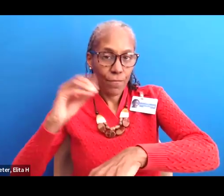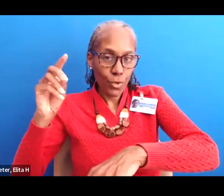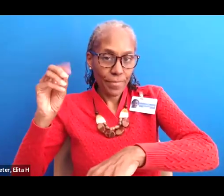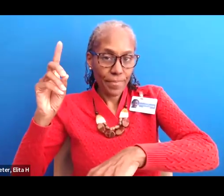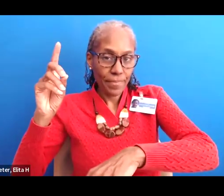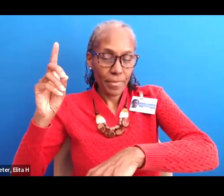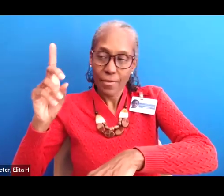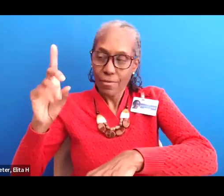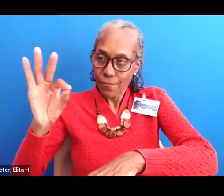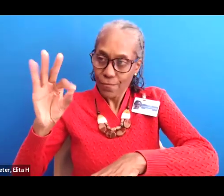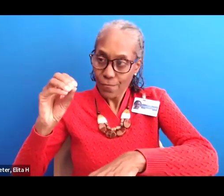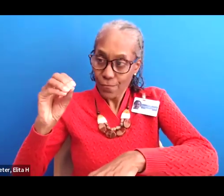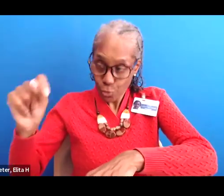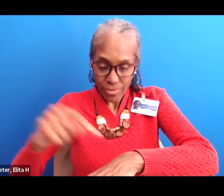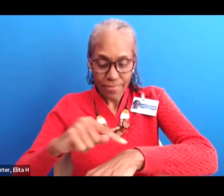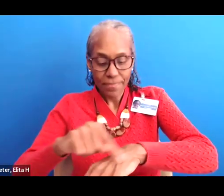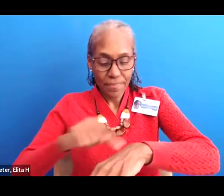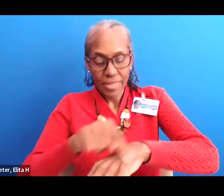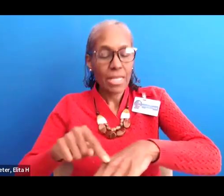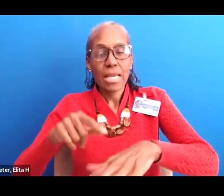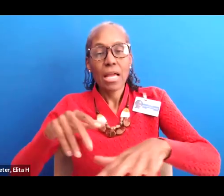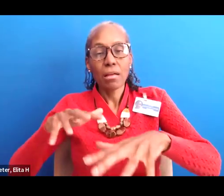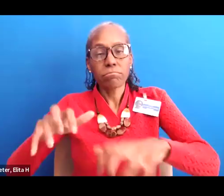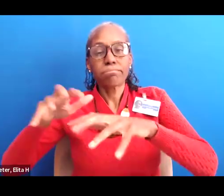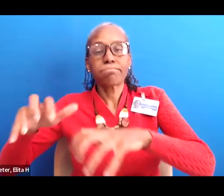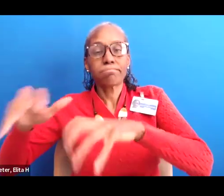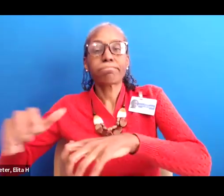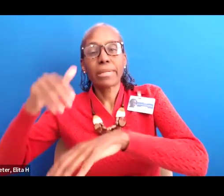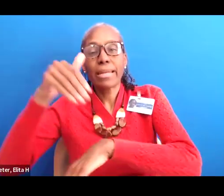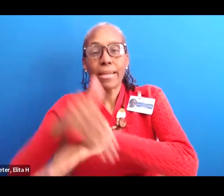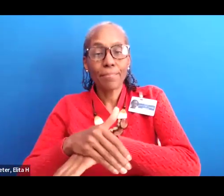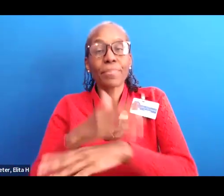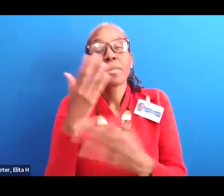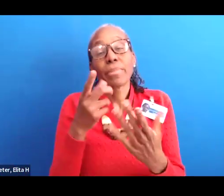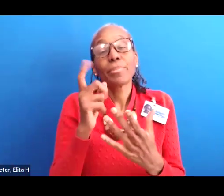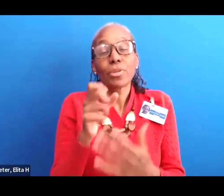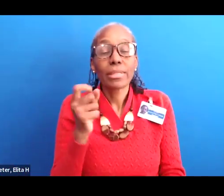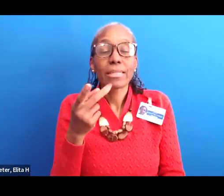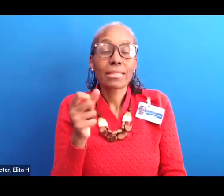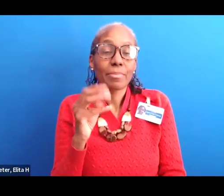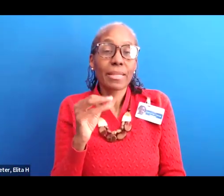They're having trouble with spasms at night. You might need some spasm medication.